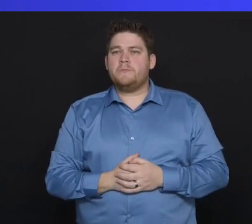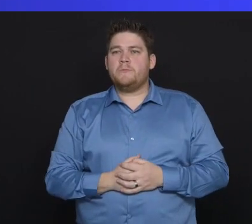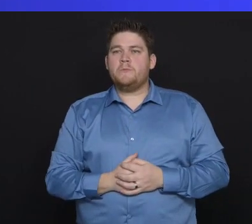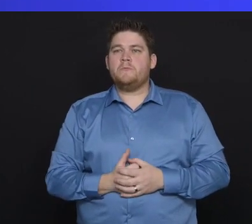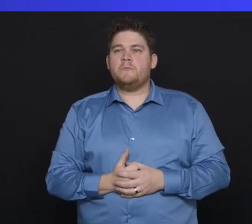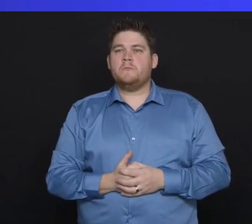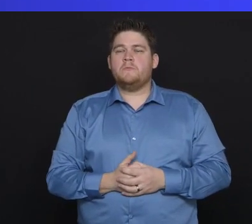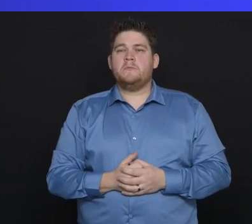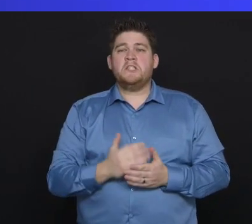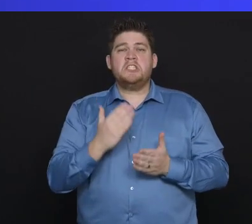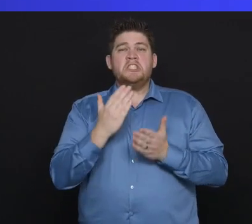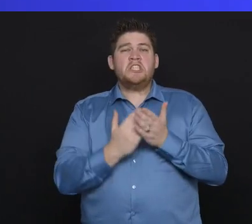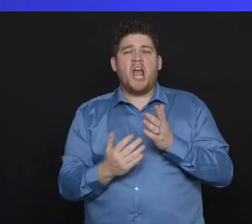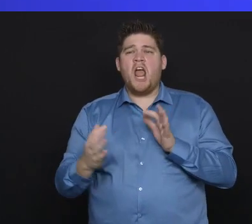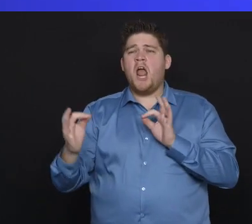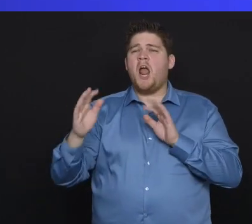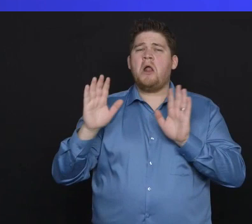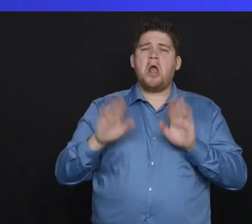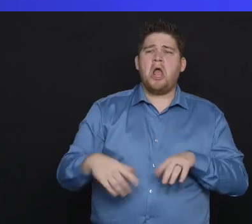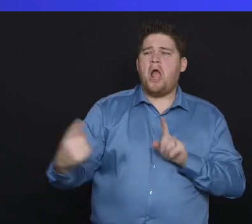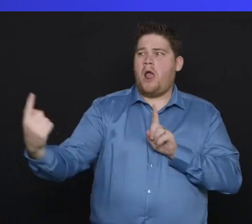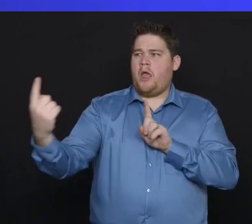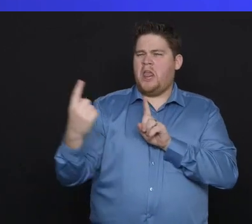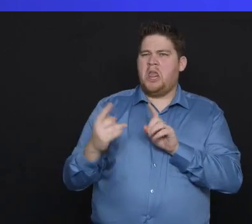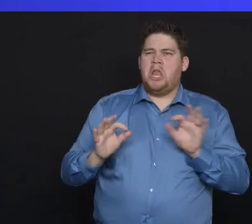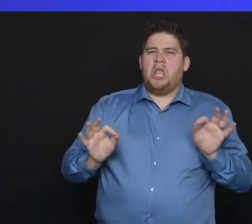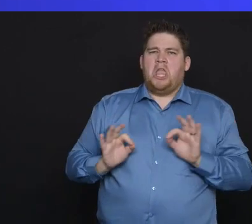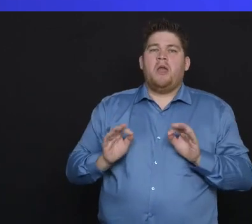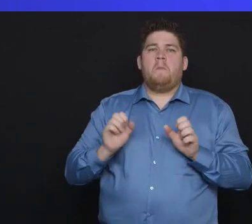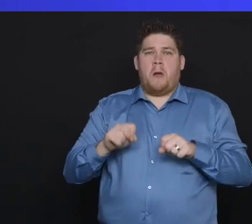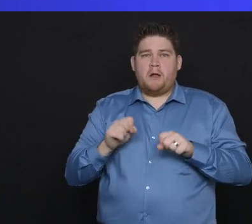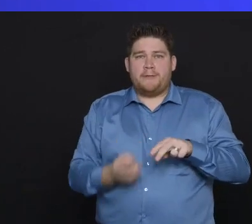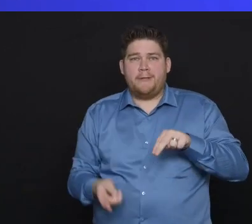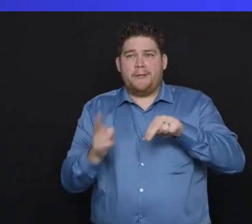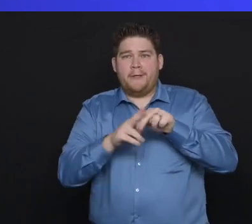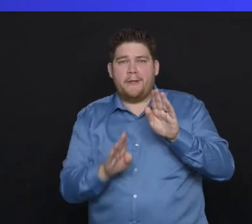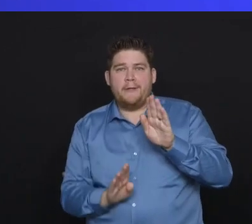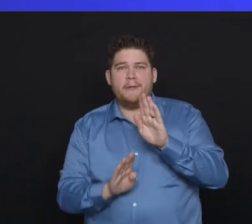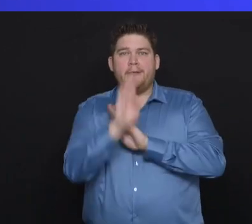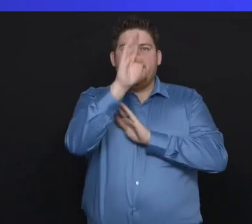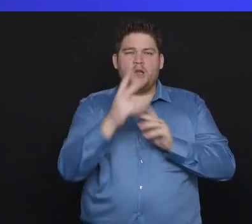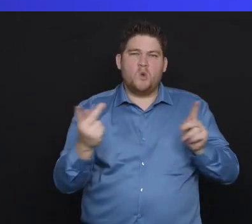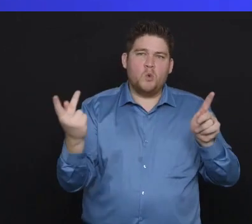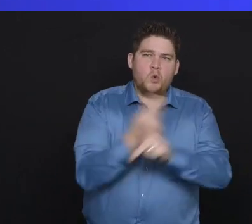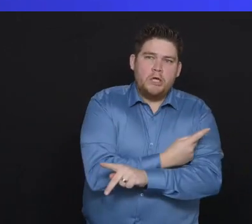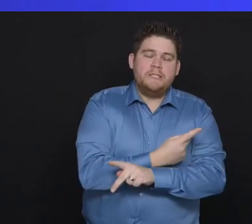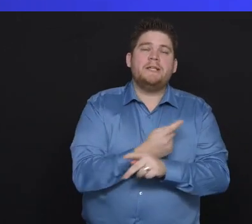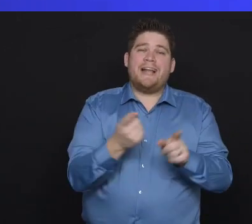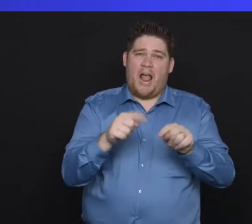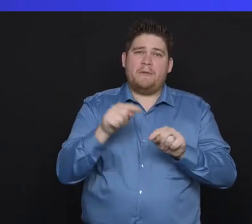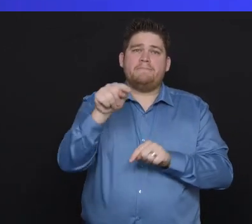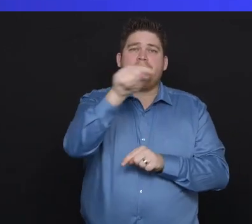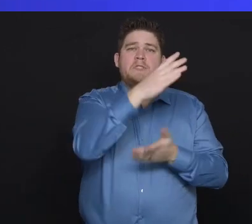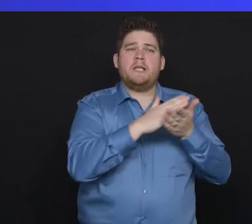We are right now in the middle of our pandemic. This is going to be different from everyone else. This is our critical time.